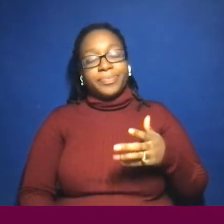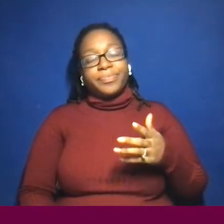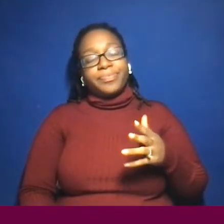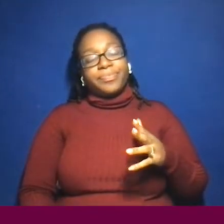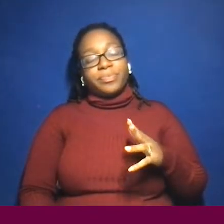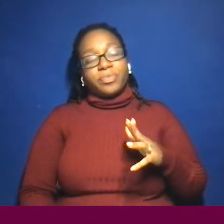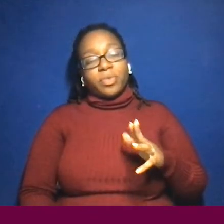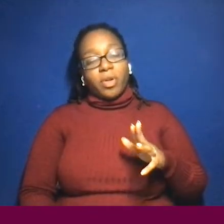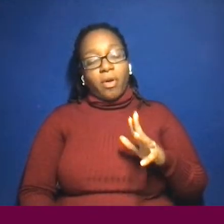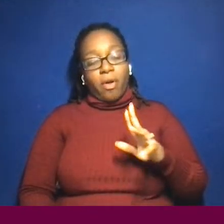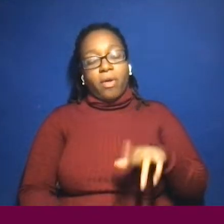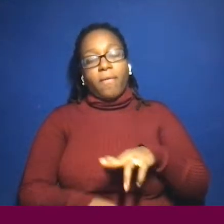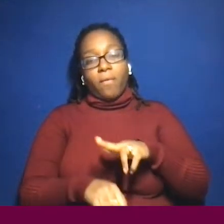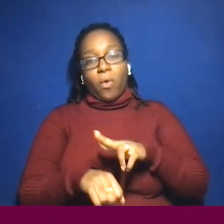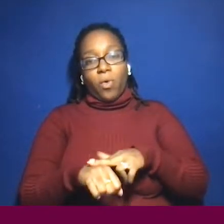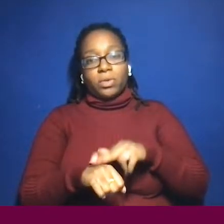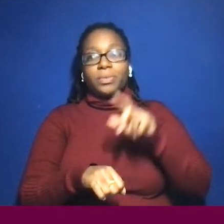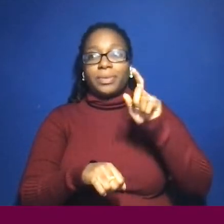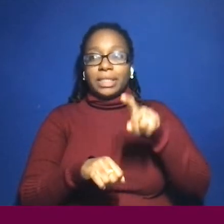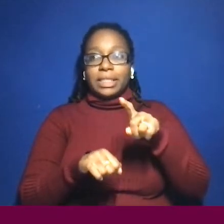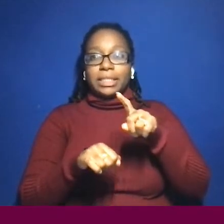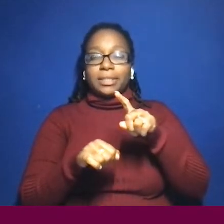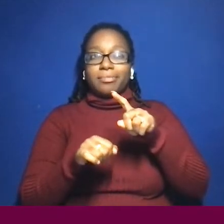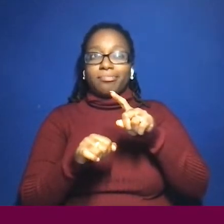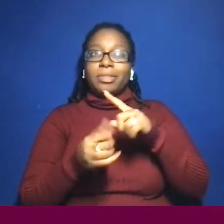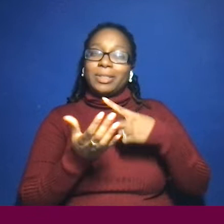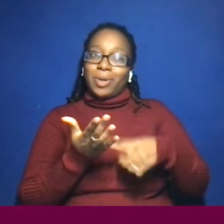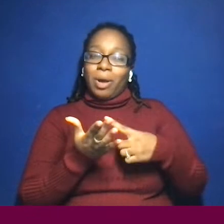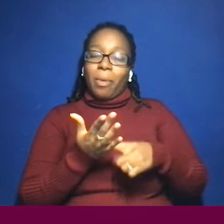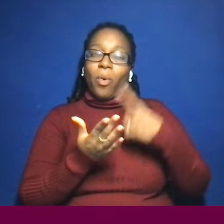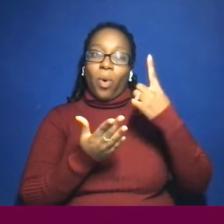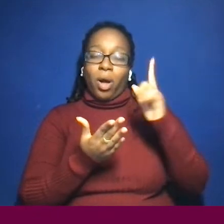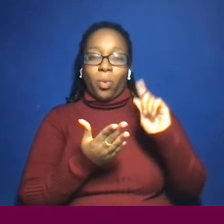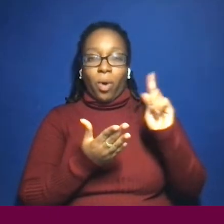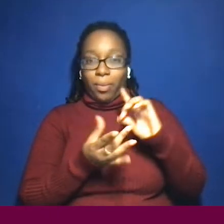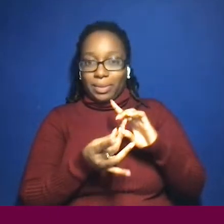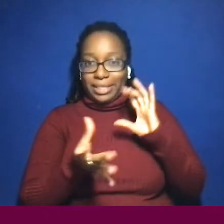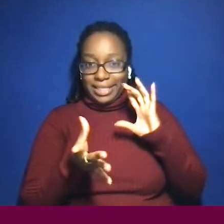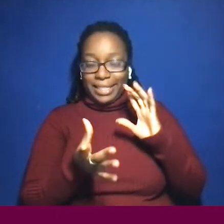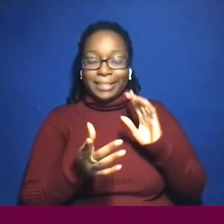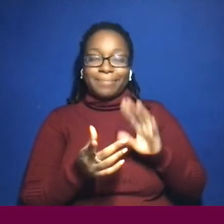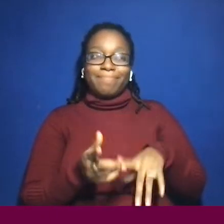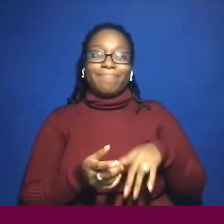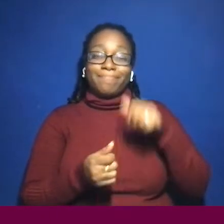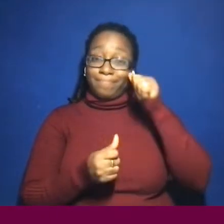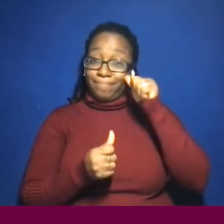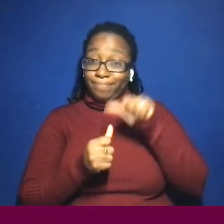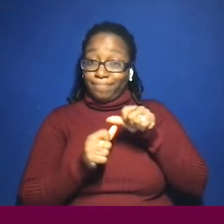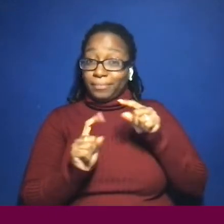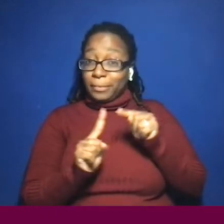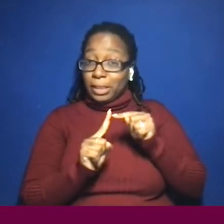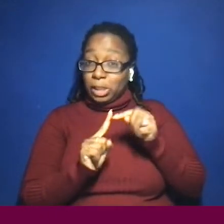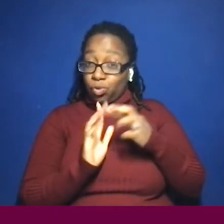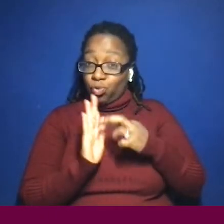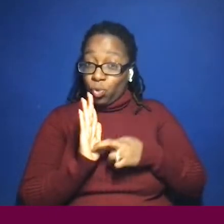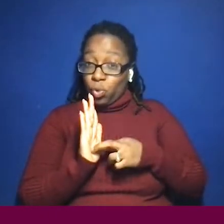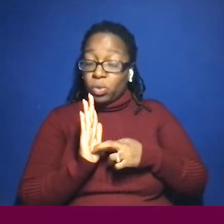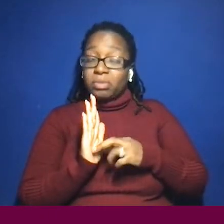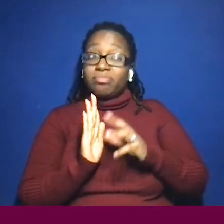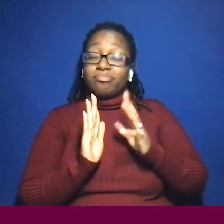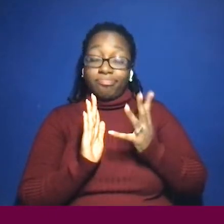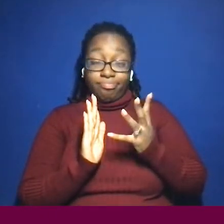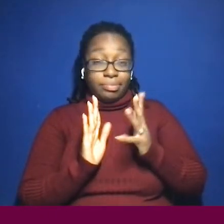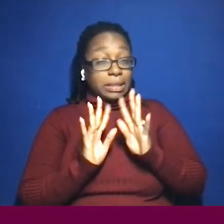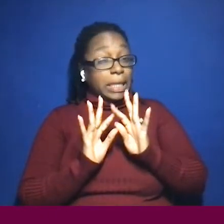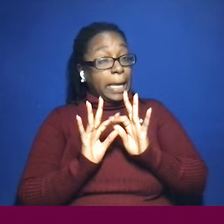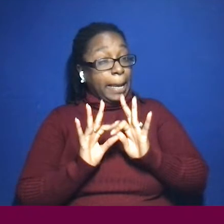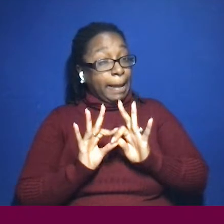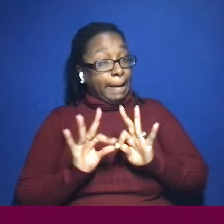to point out one of the disconnects, this particular rule, super important. But the